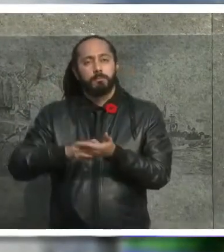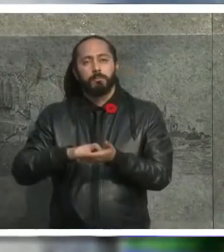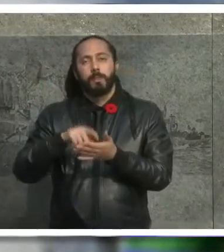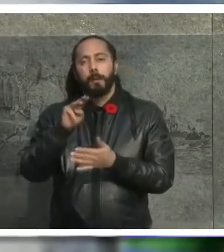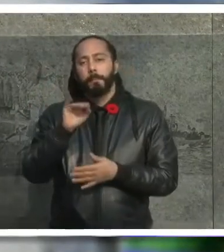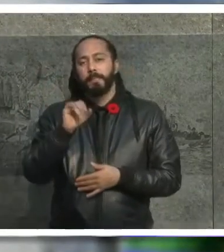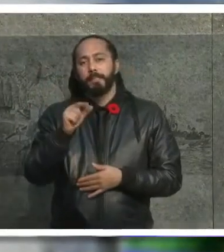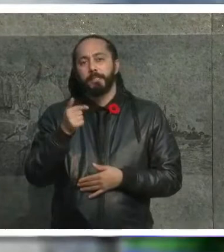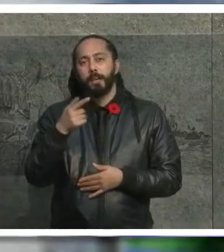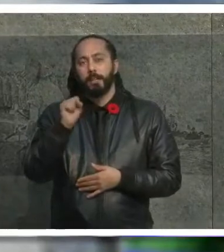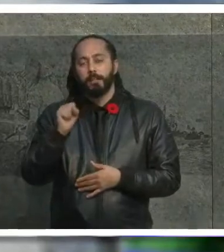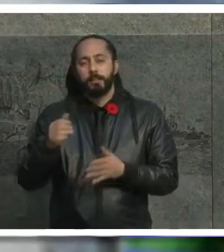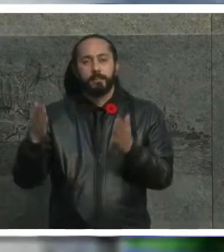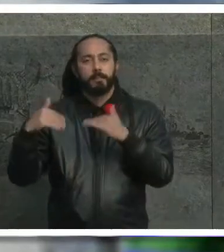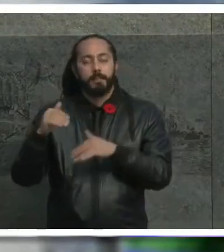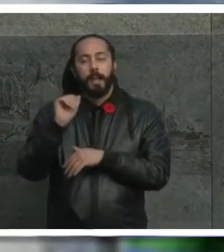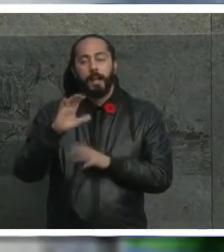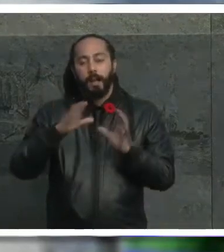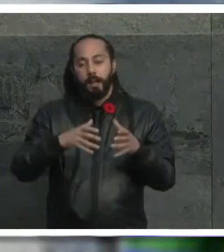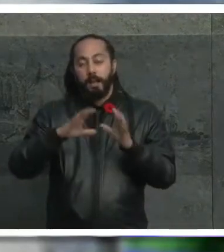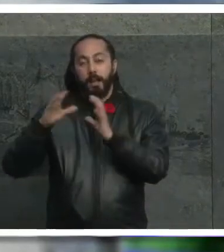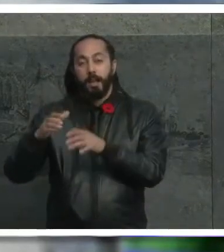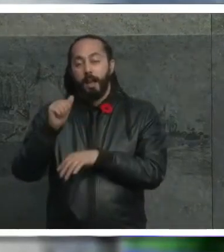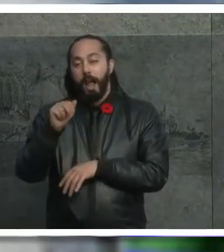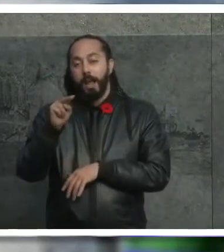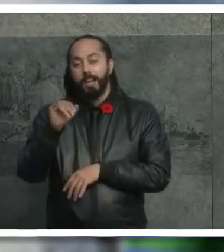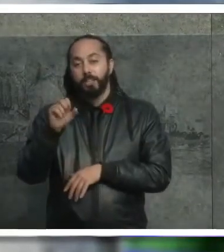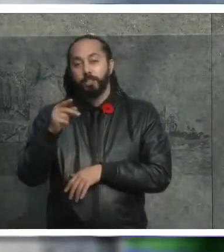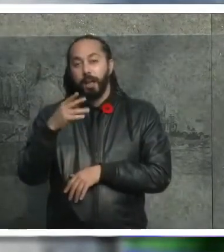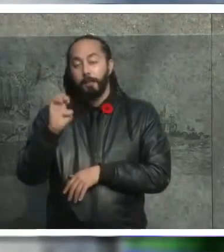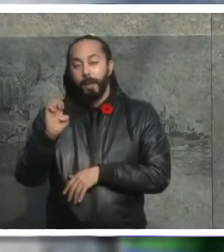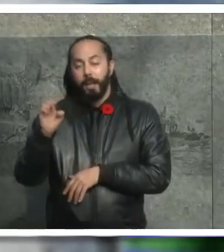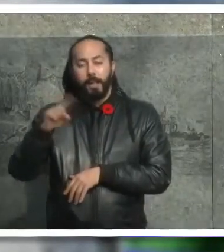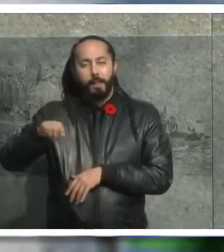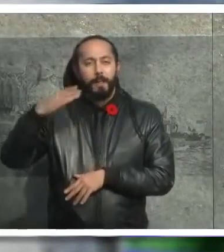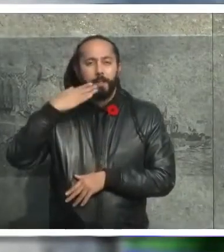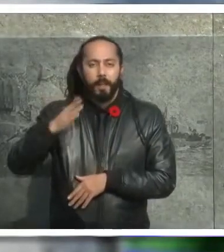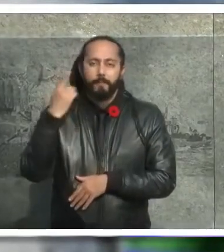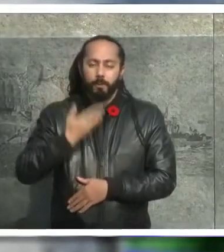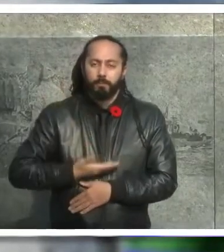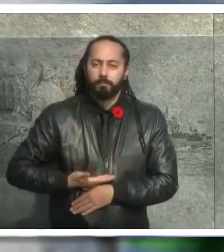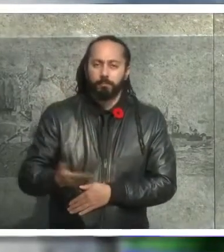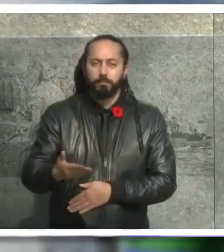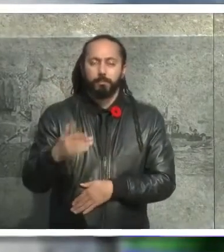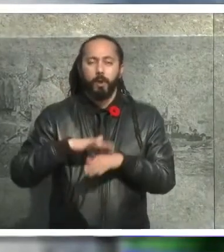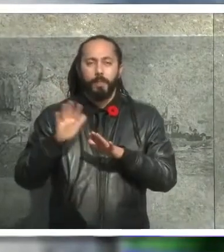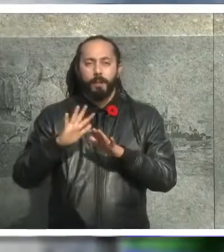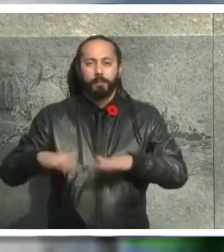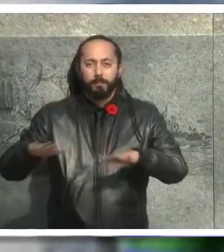to the many nations who have walked this land in the past and those who walk in today and thank